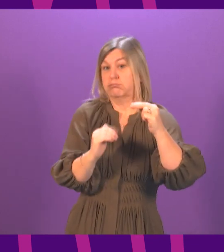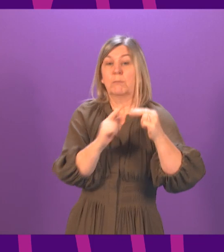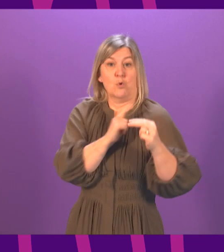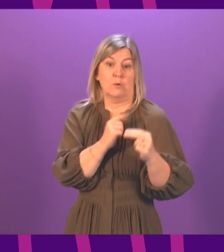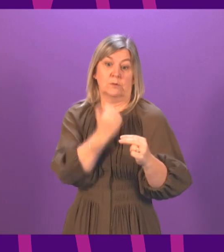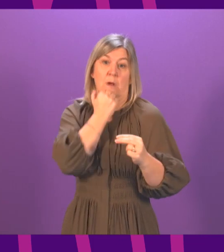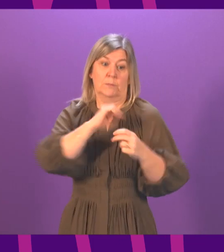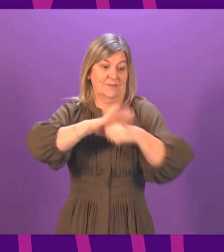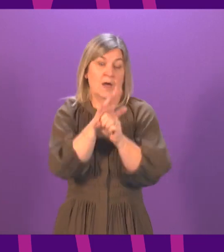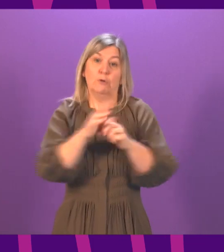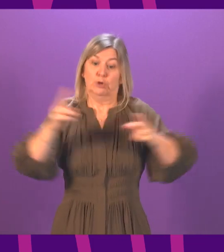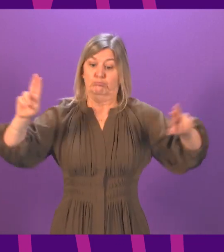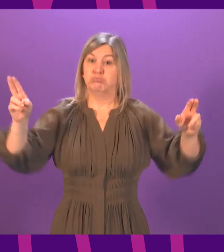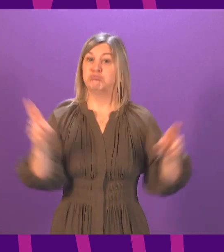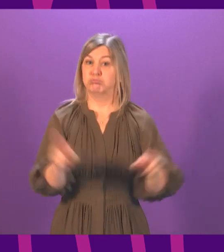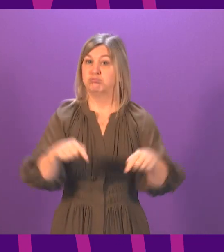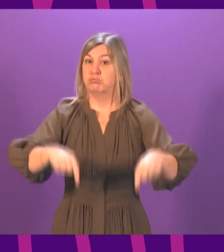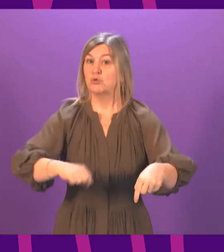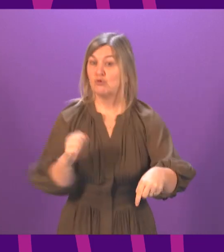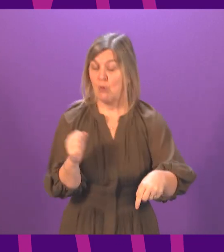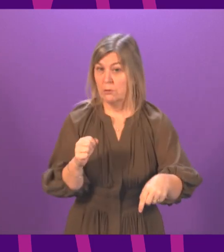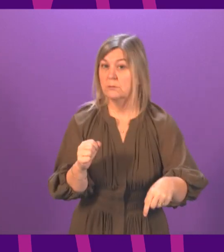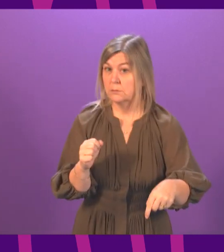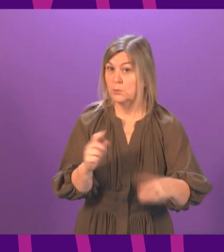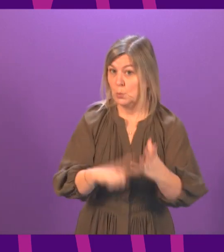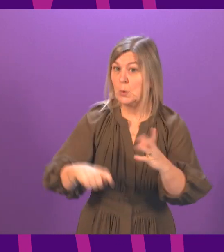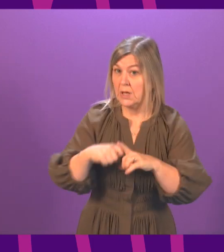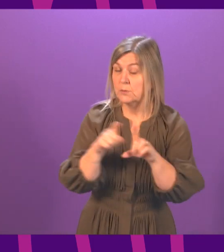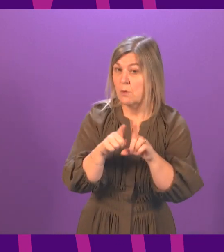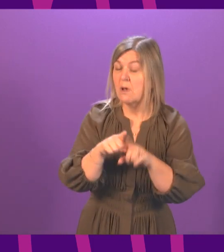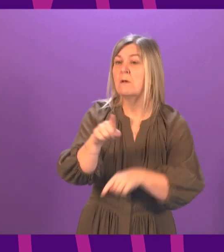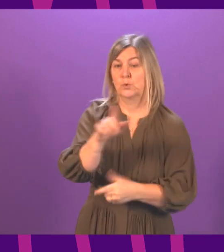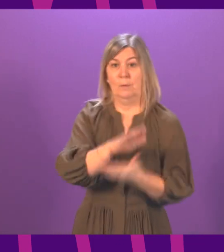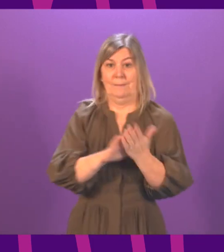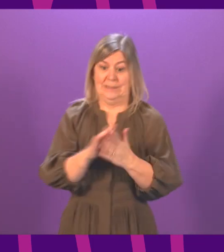is very welcome and provides further evidence that the lockdown restrictions are working.